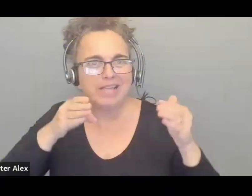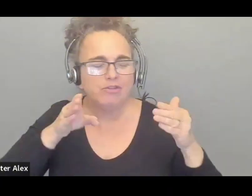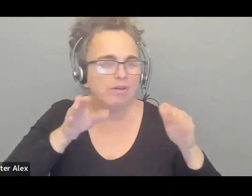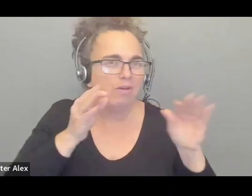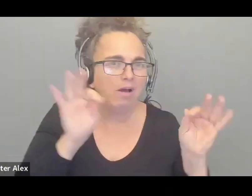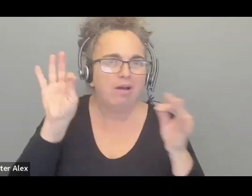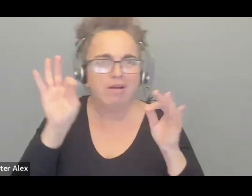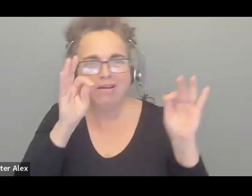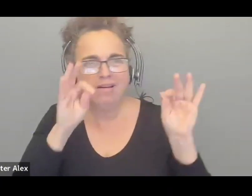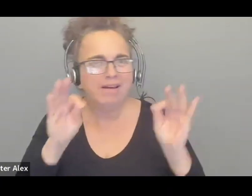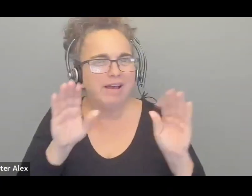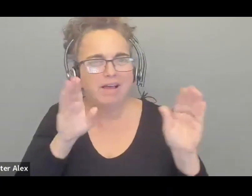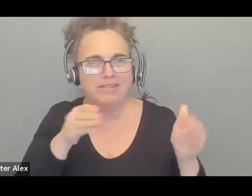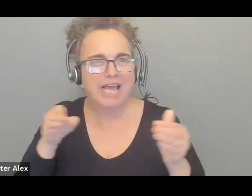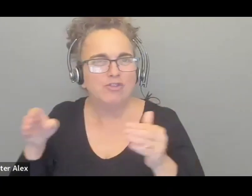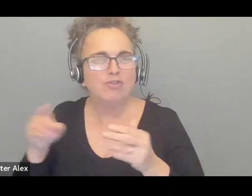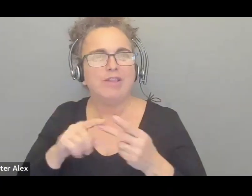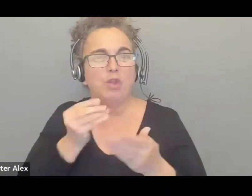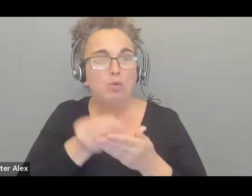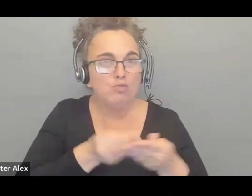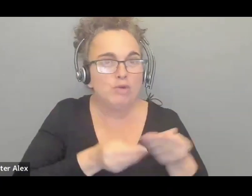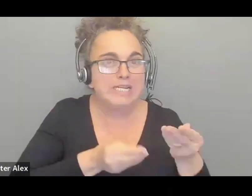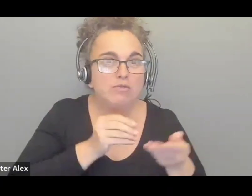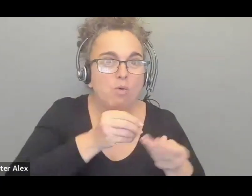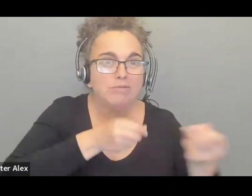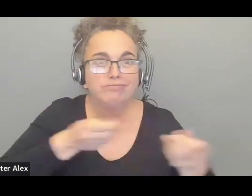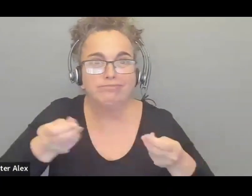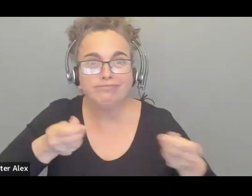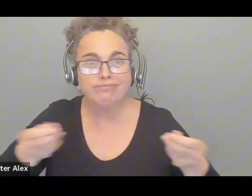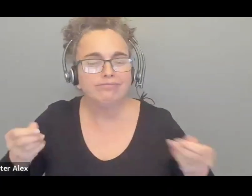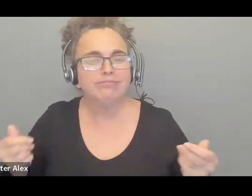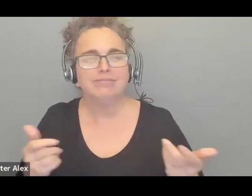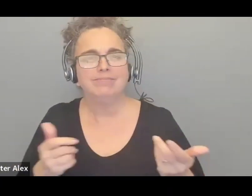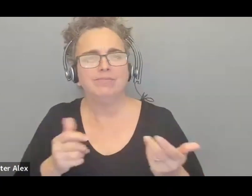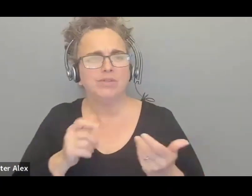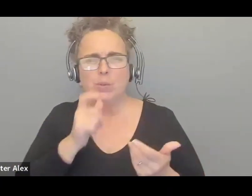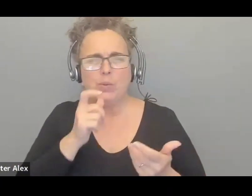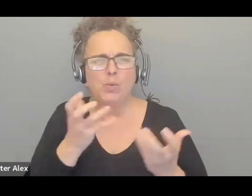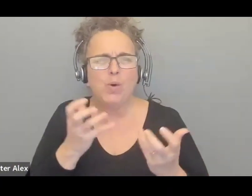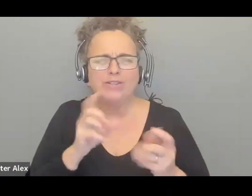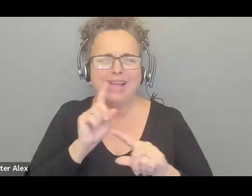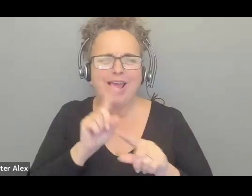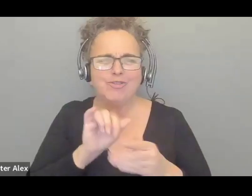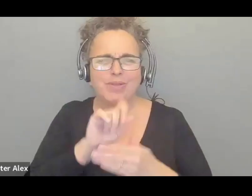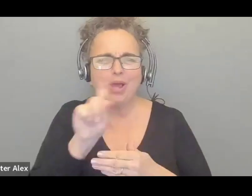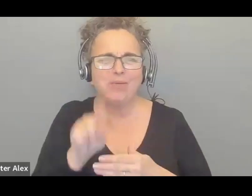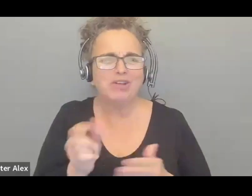and and so forth. So maybe I'll just see who wants to try and tackle that one first. Open it up.